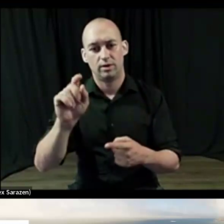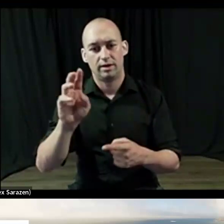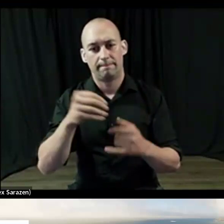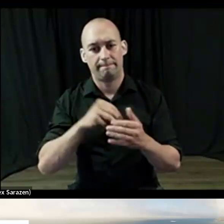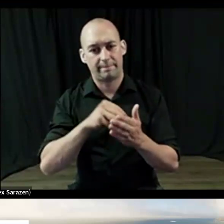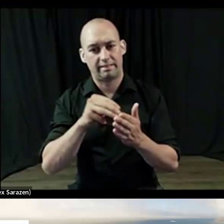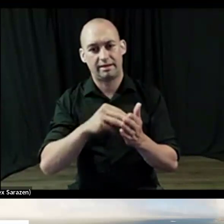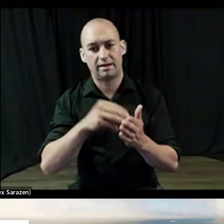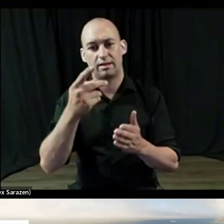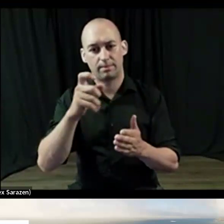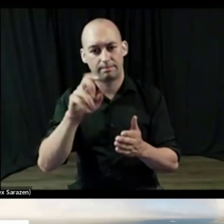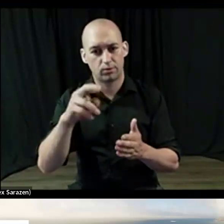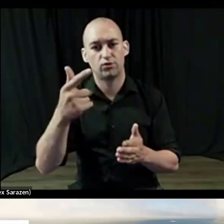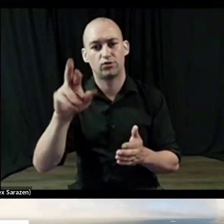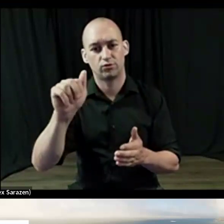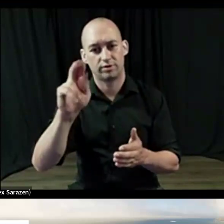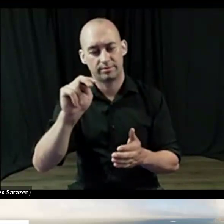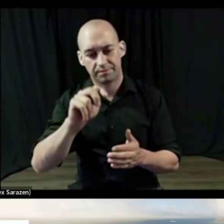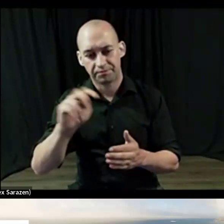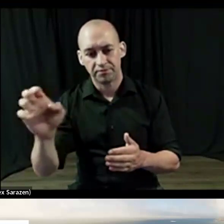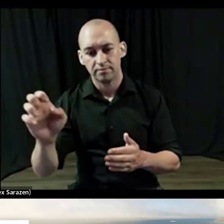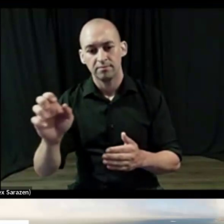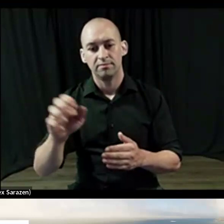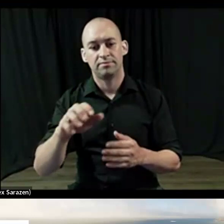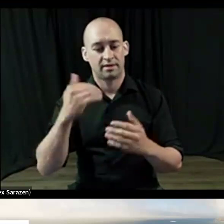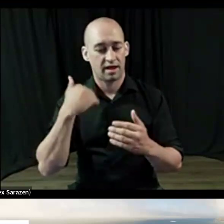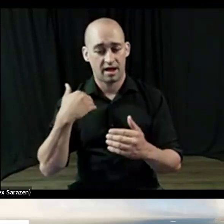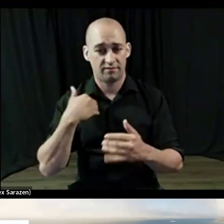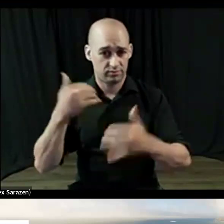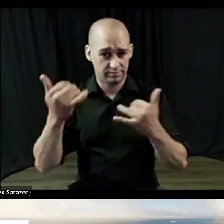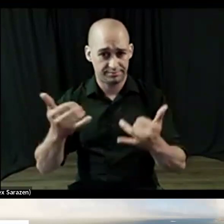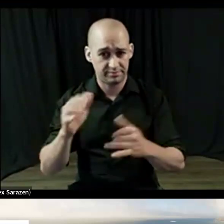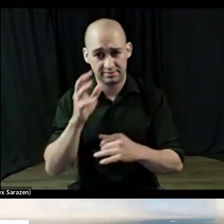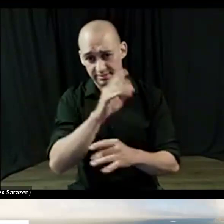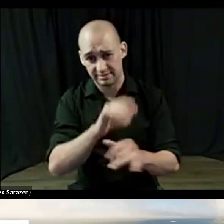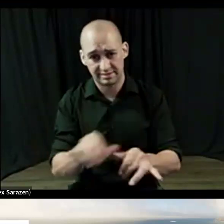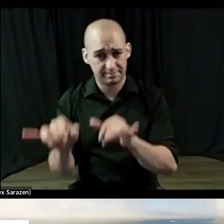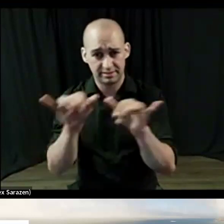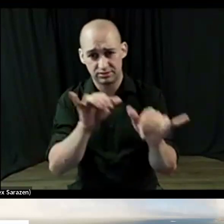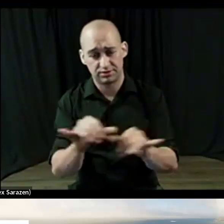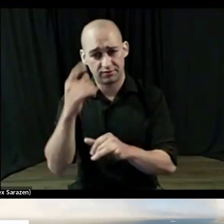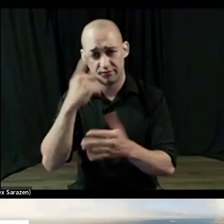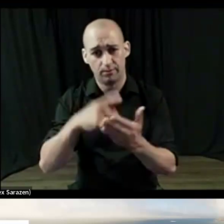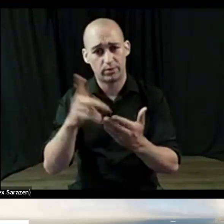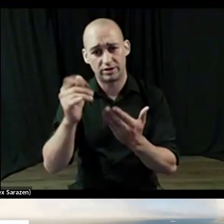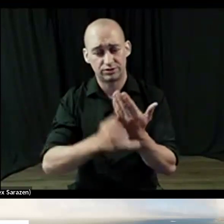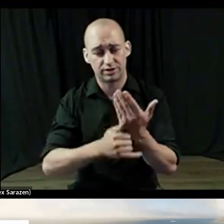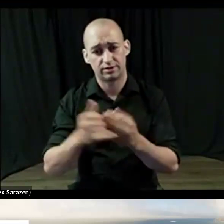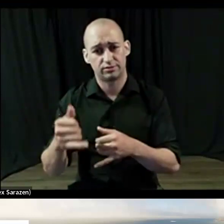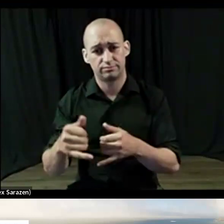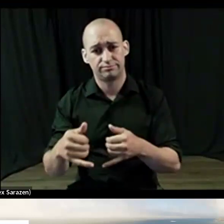following that same question, does CDT have a current estimation for project and Grant range.